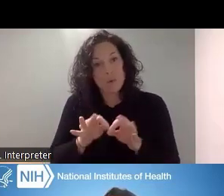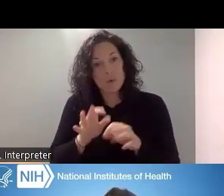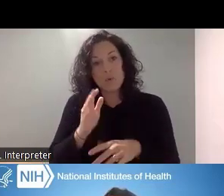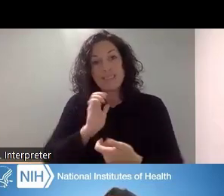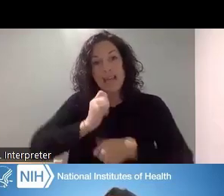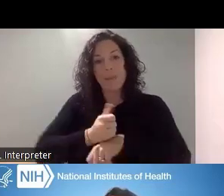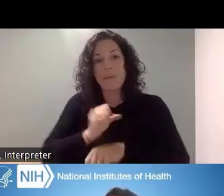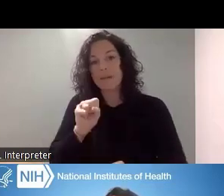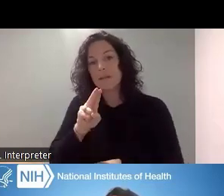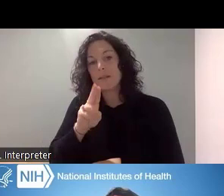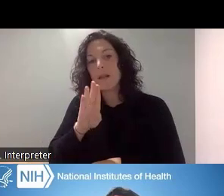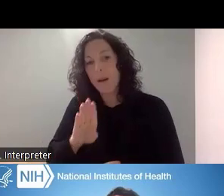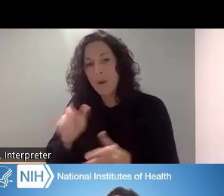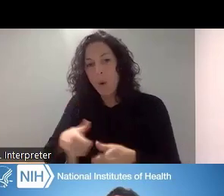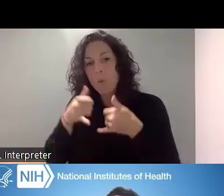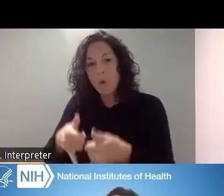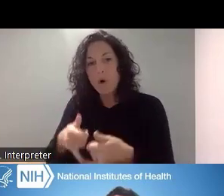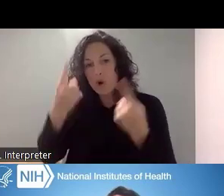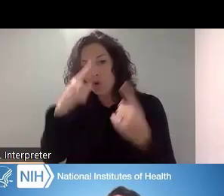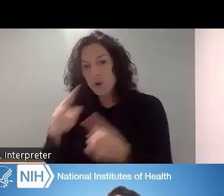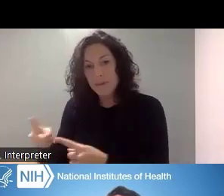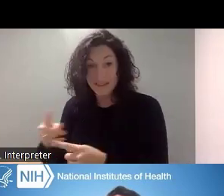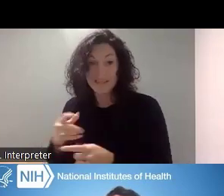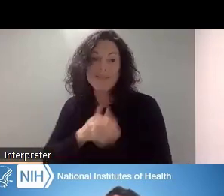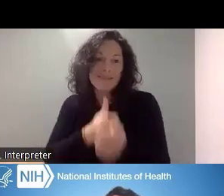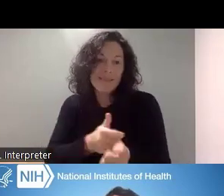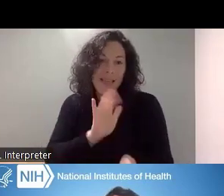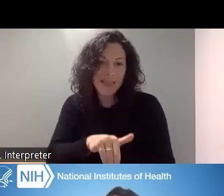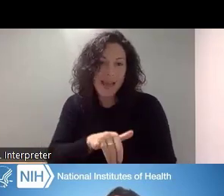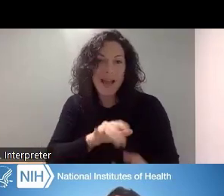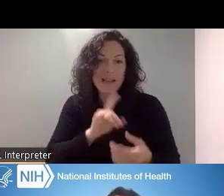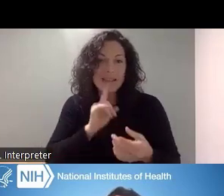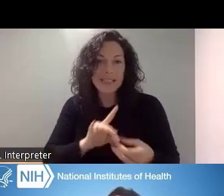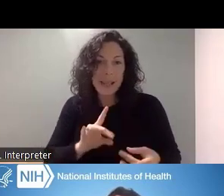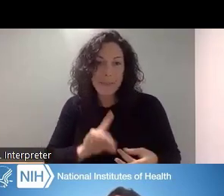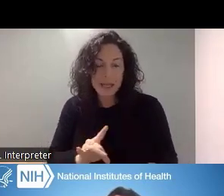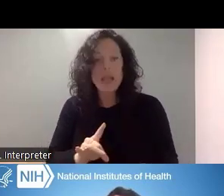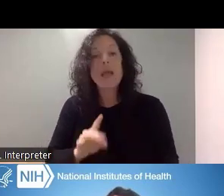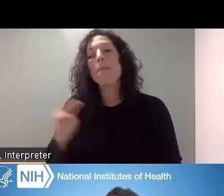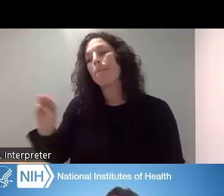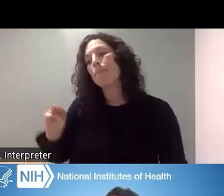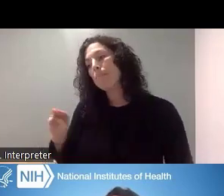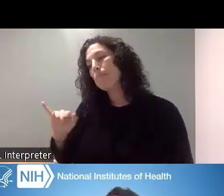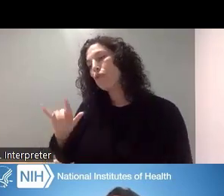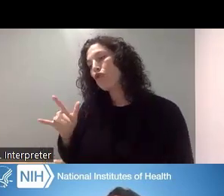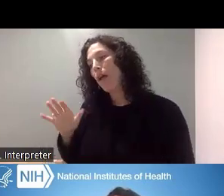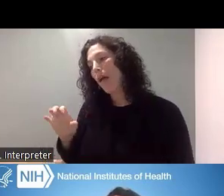in accordance with the grants policy statement. And Michelle and I are going to be doing a little bit more of a detailed presentation